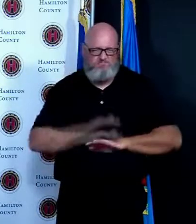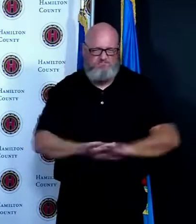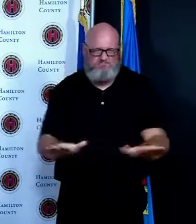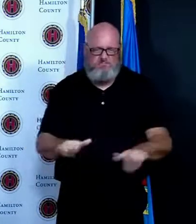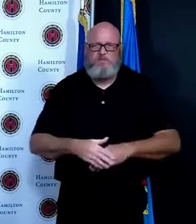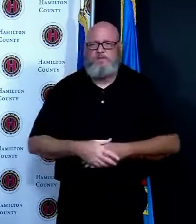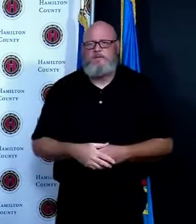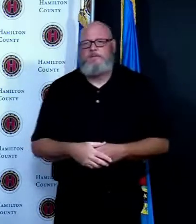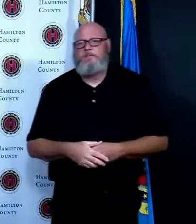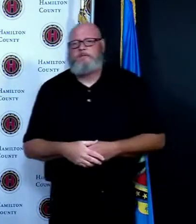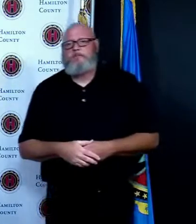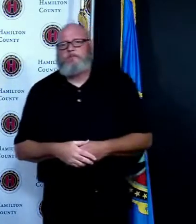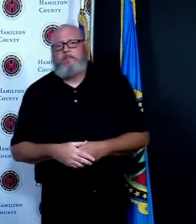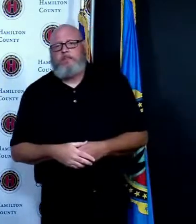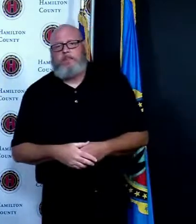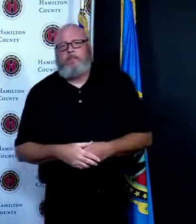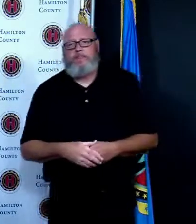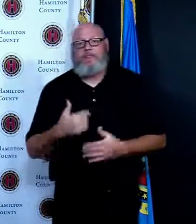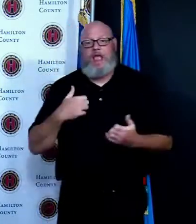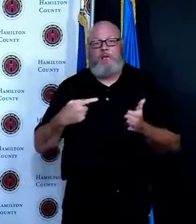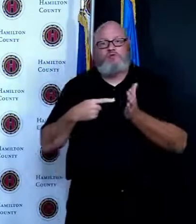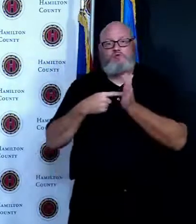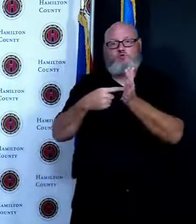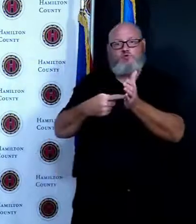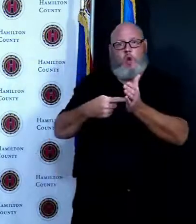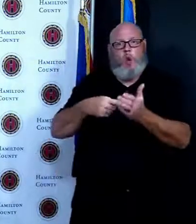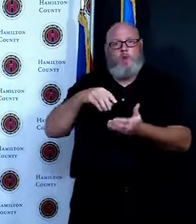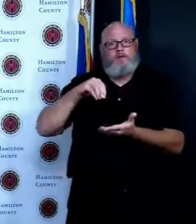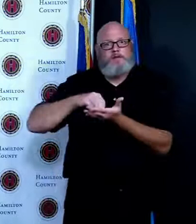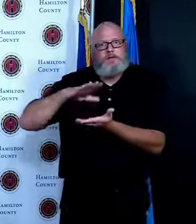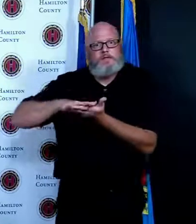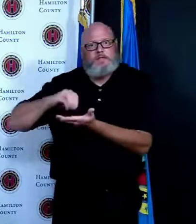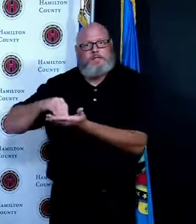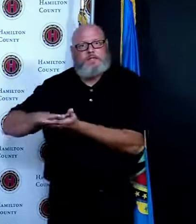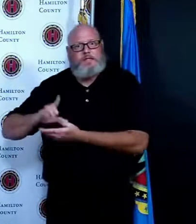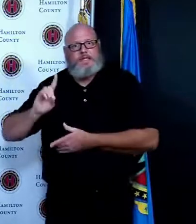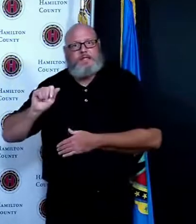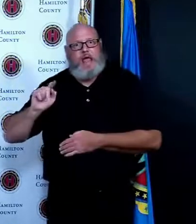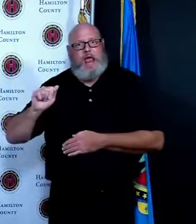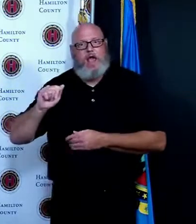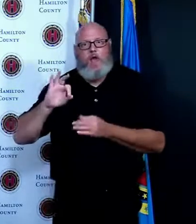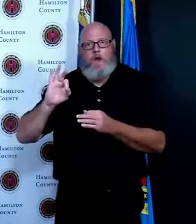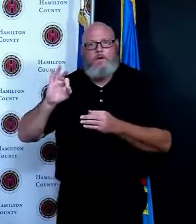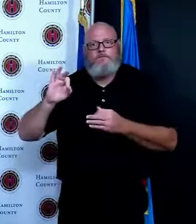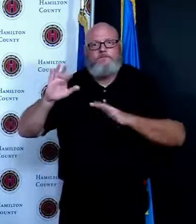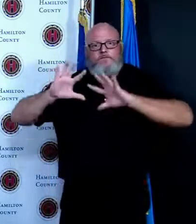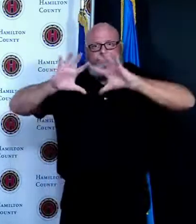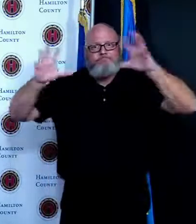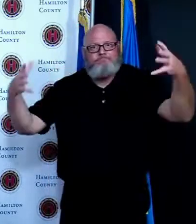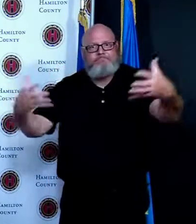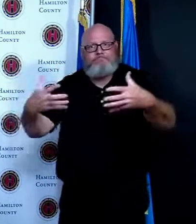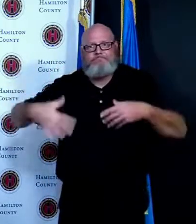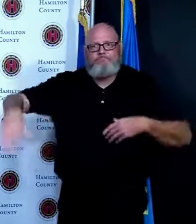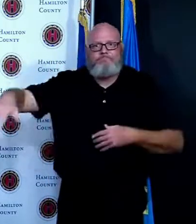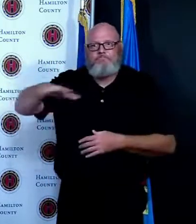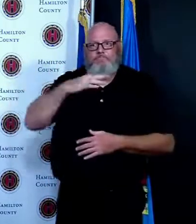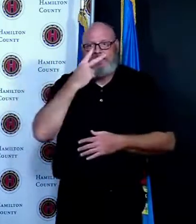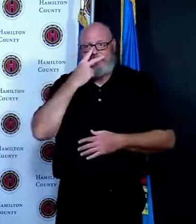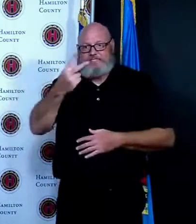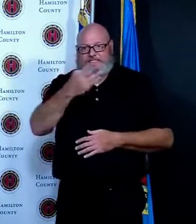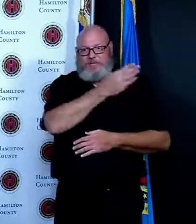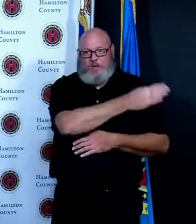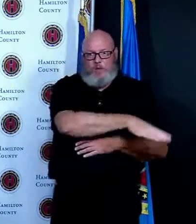so these are our our positive Covid-19 cases in last week's press briefing I shared our agency